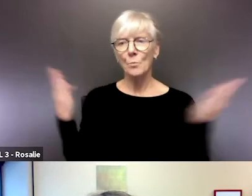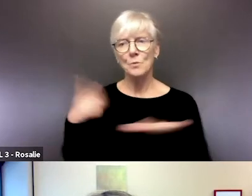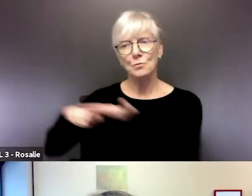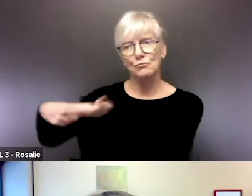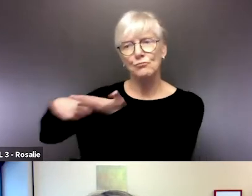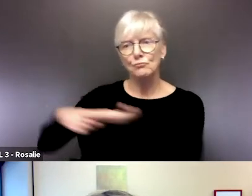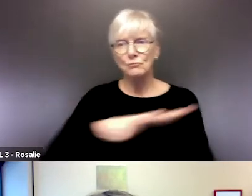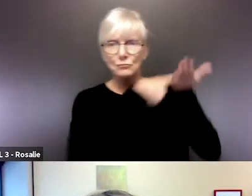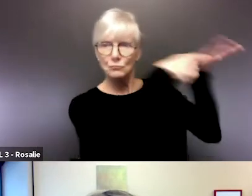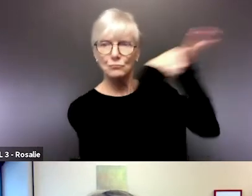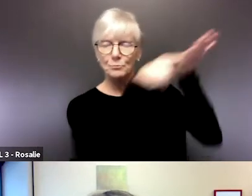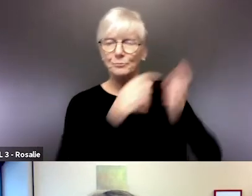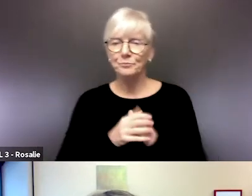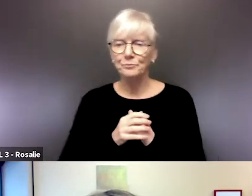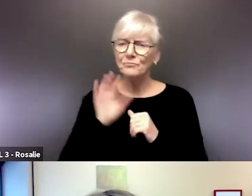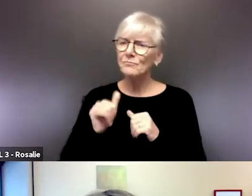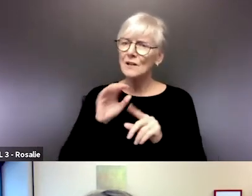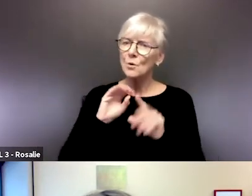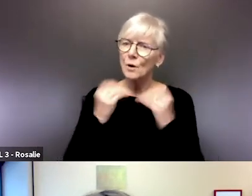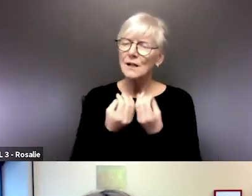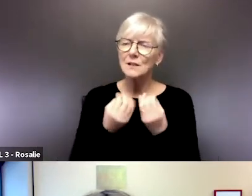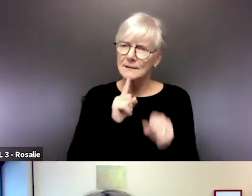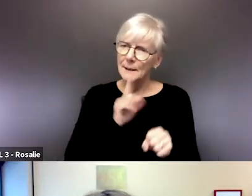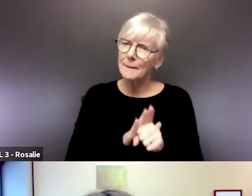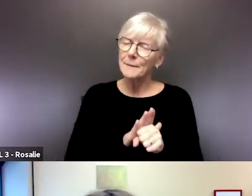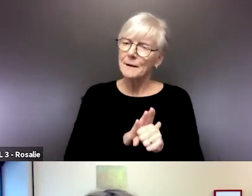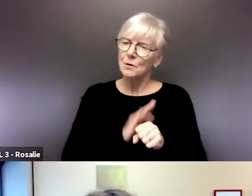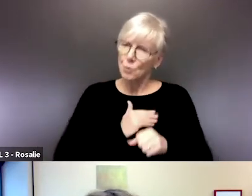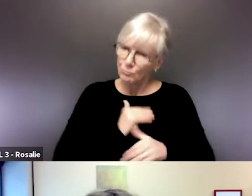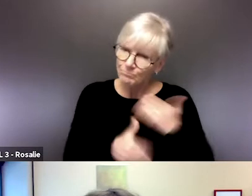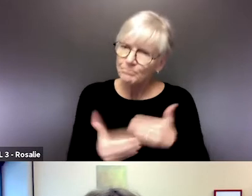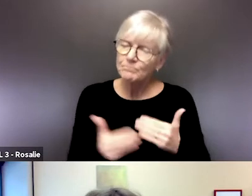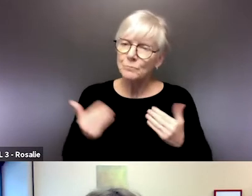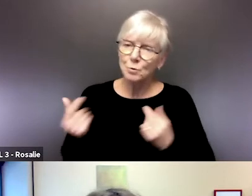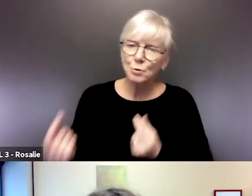part of the organization's real commitment to take action on mental health in the workplace.